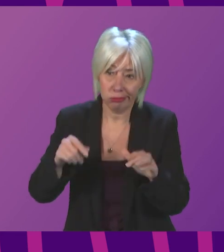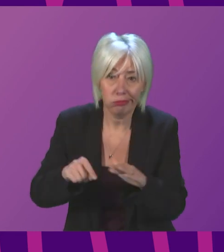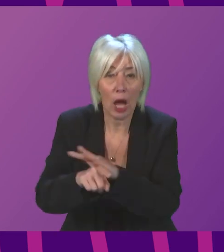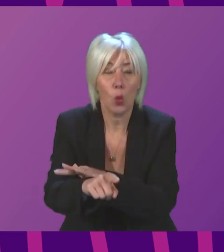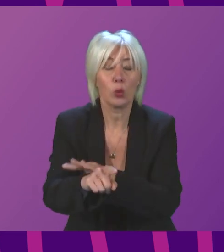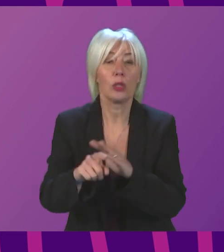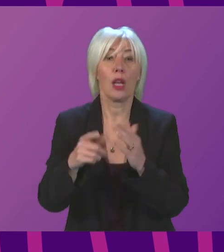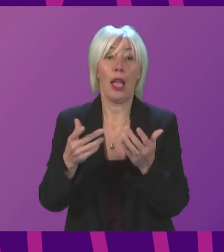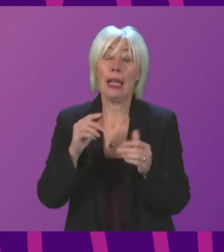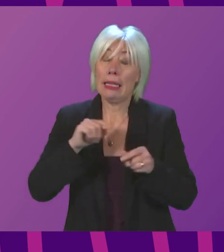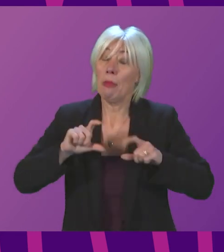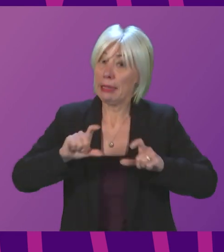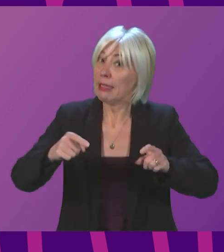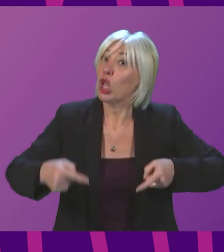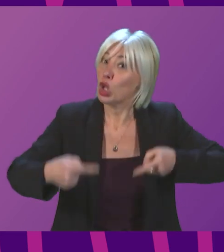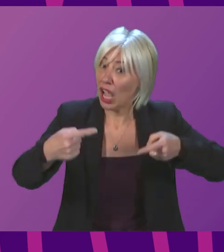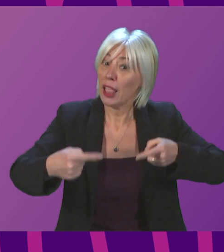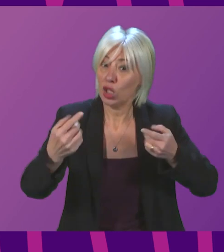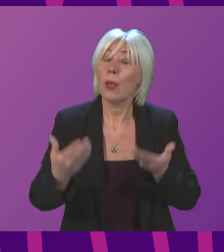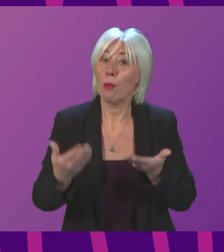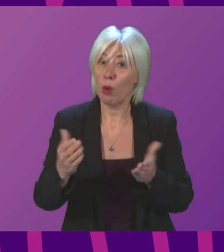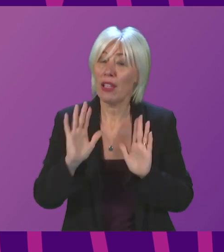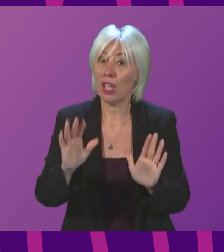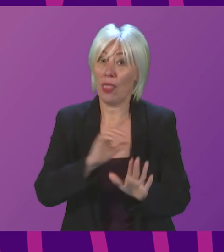have a challenging period ahead, which is why we are asking people right now to work